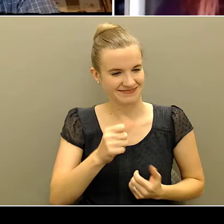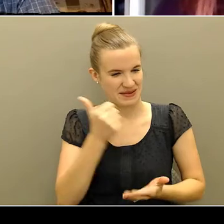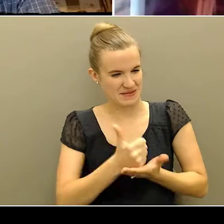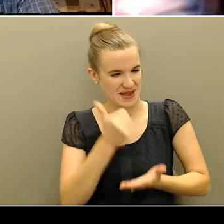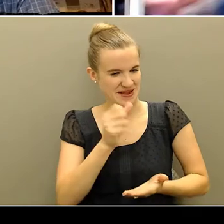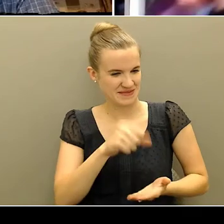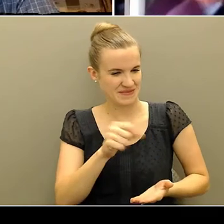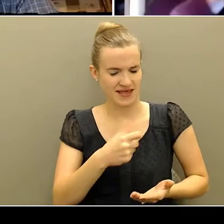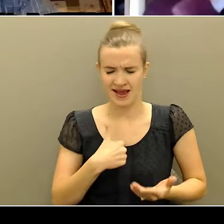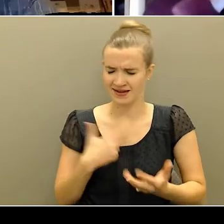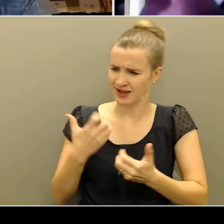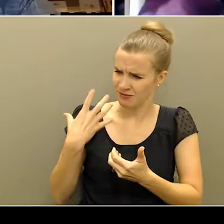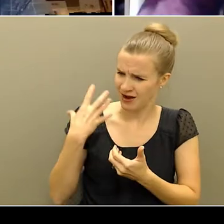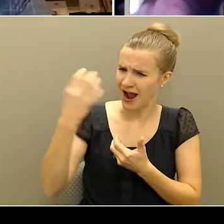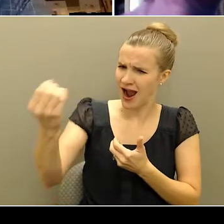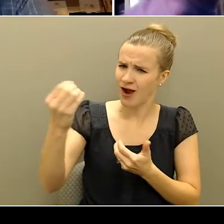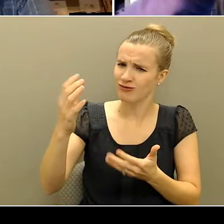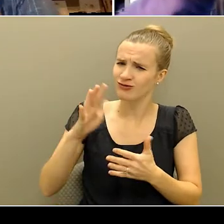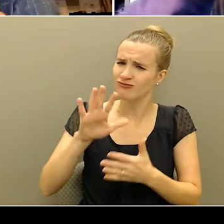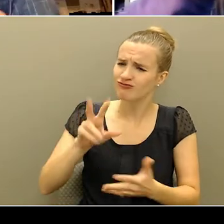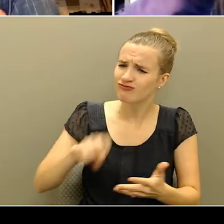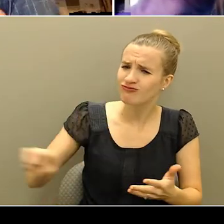Erik: You know, one of the, one of the reasons you and I started talking years